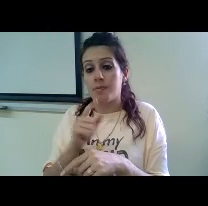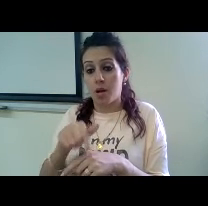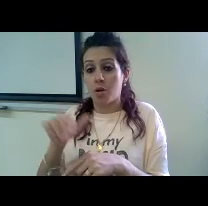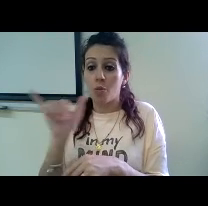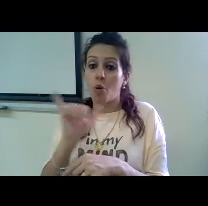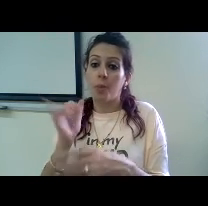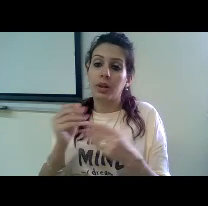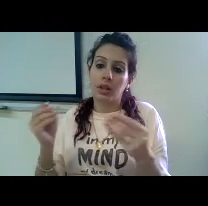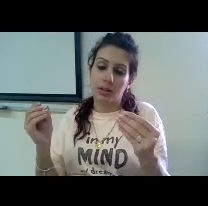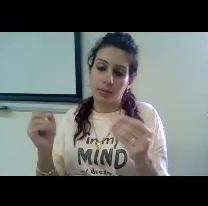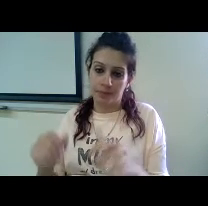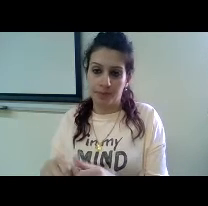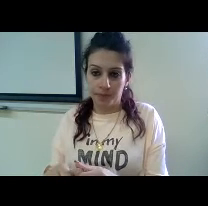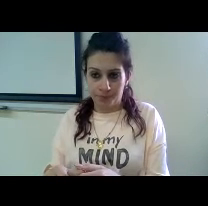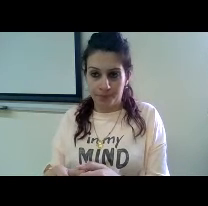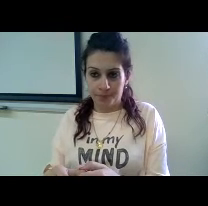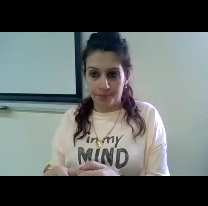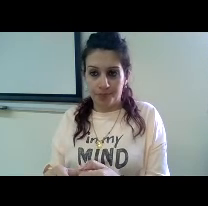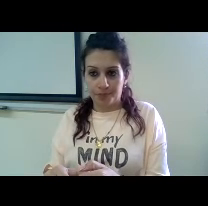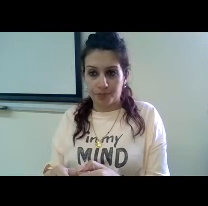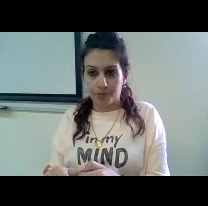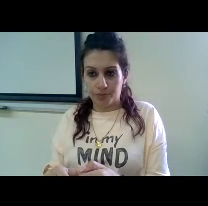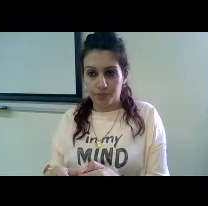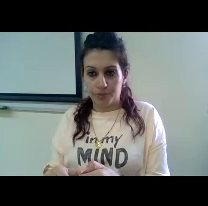So everyone in this partnership is